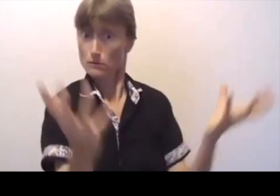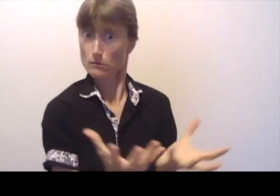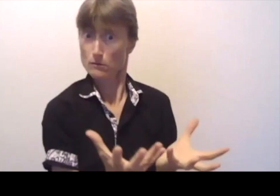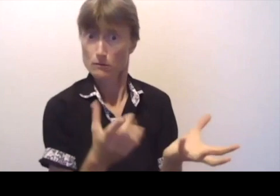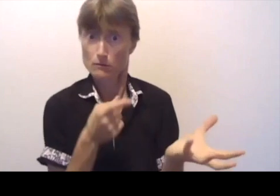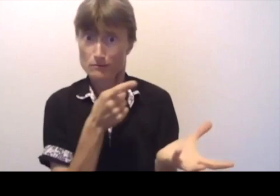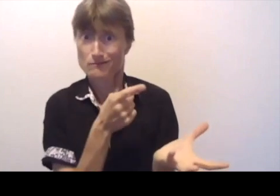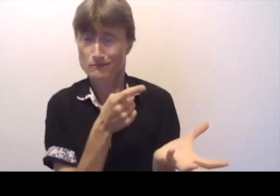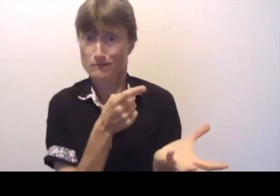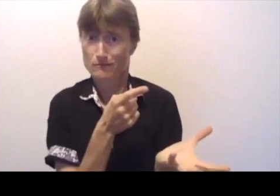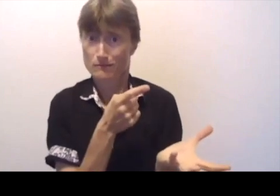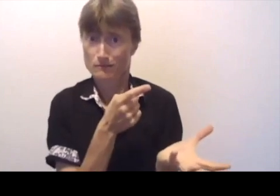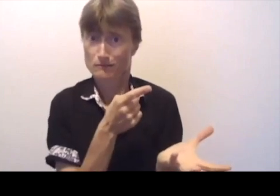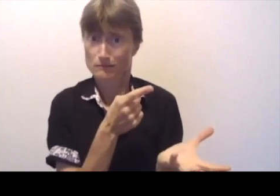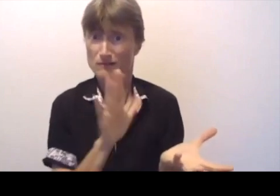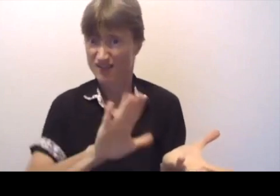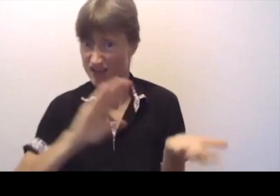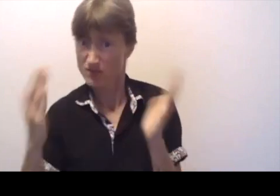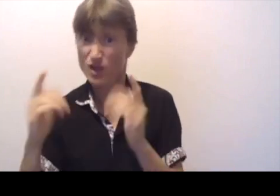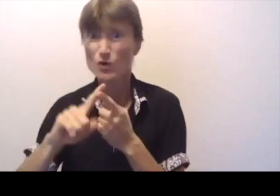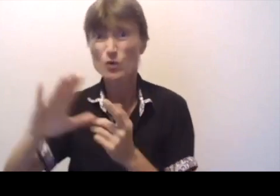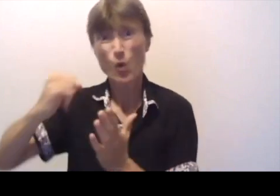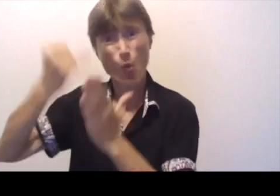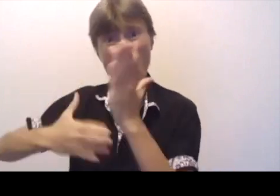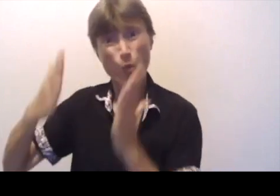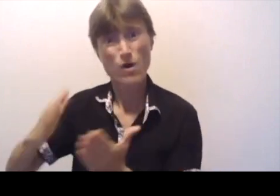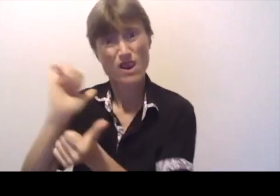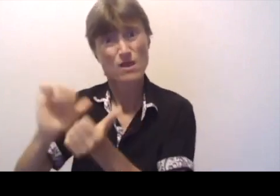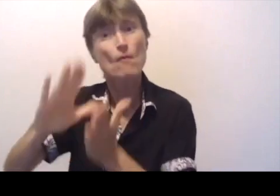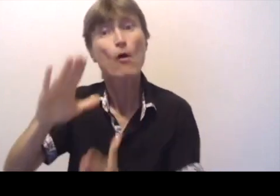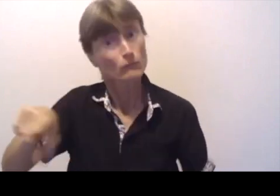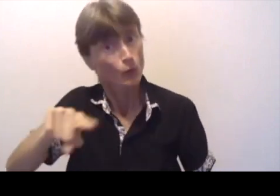decades in fact do you know that artists earn